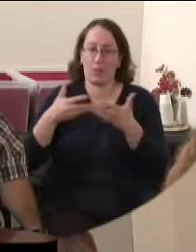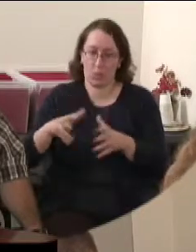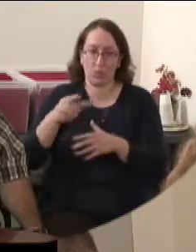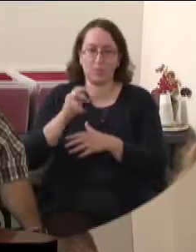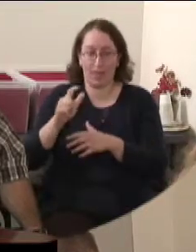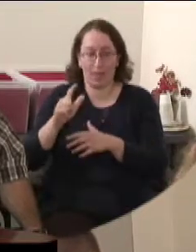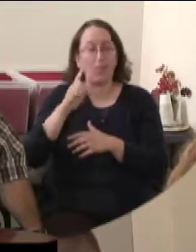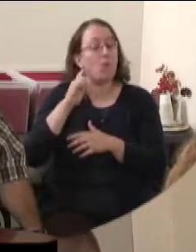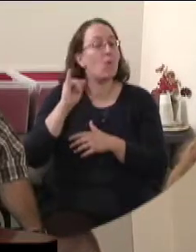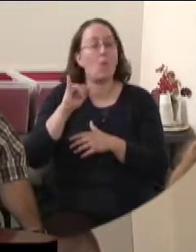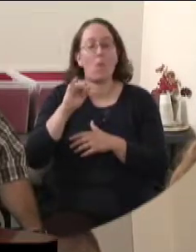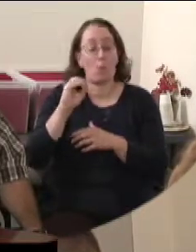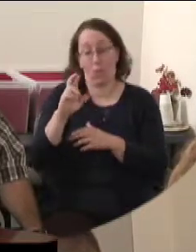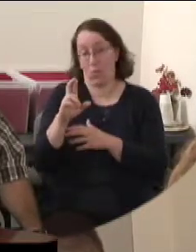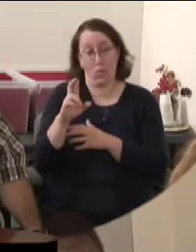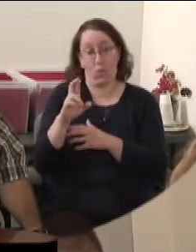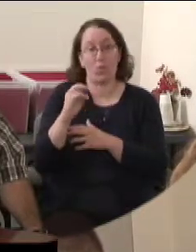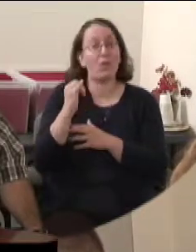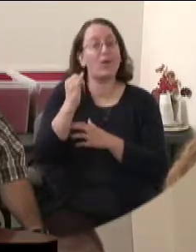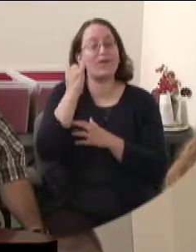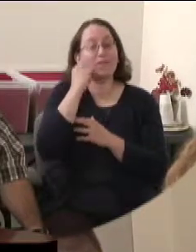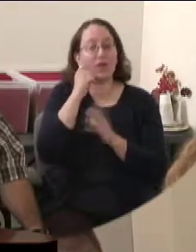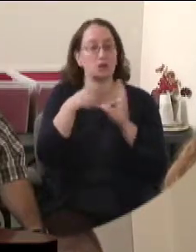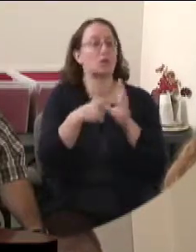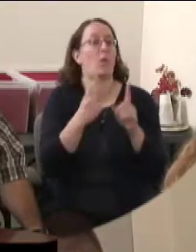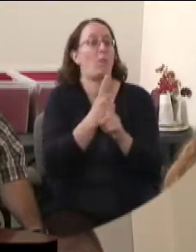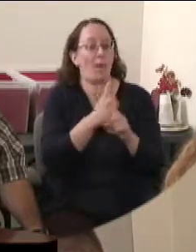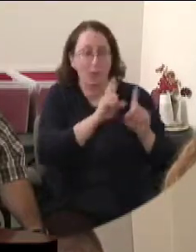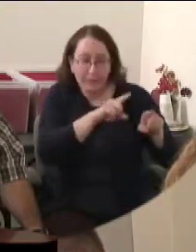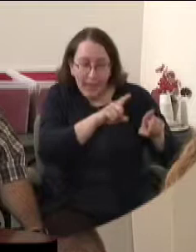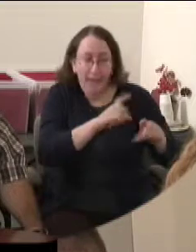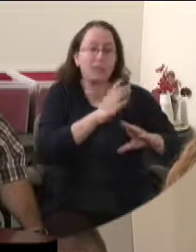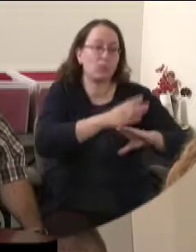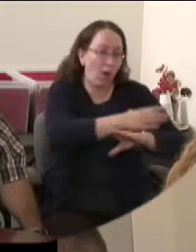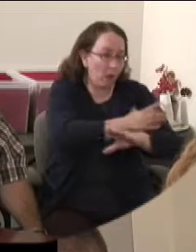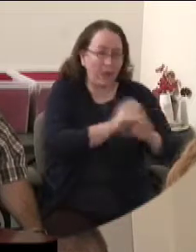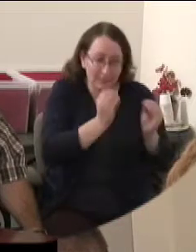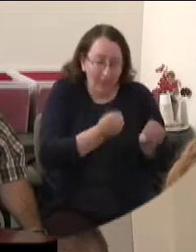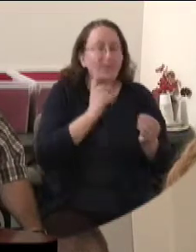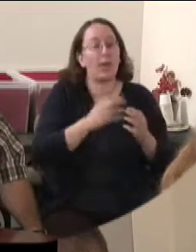or does not show the proper attendance or progress.